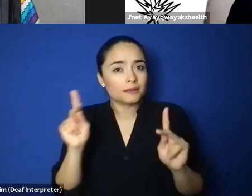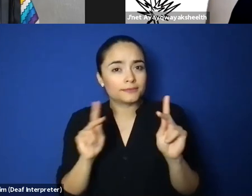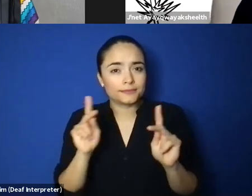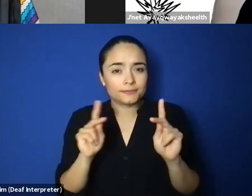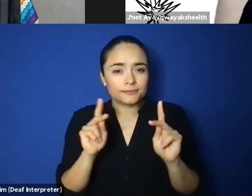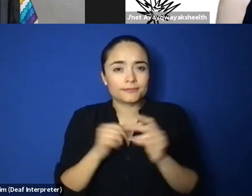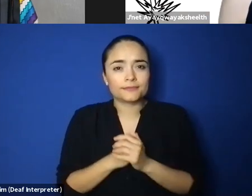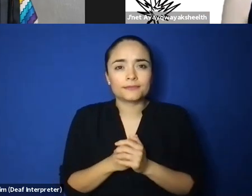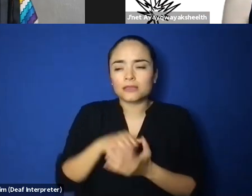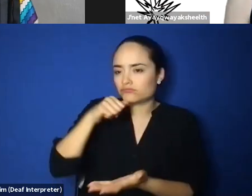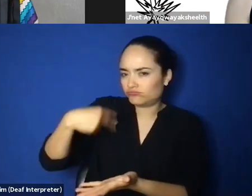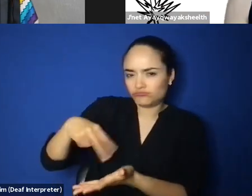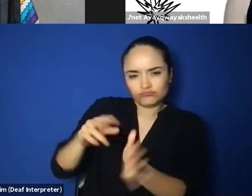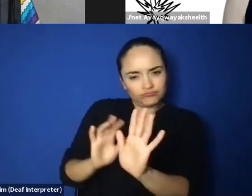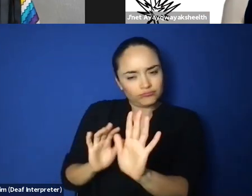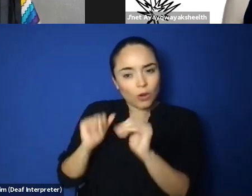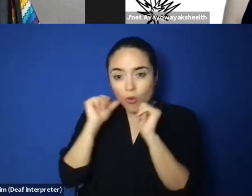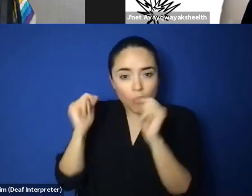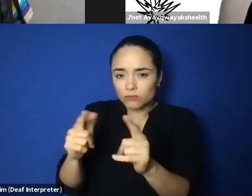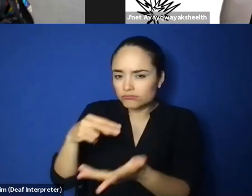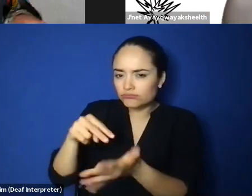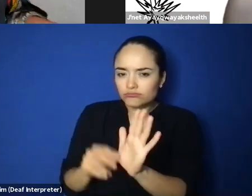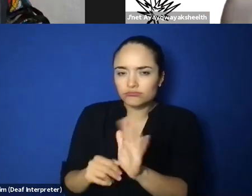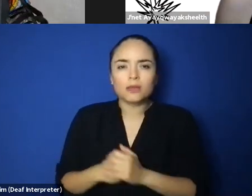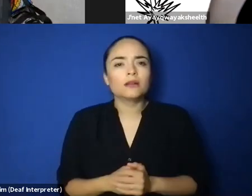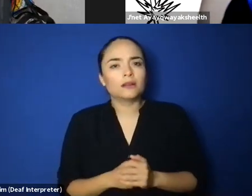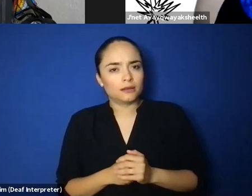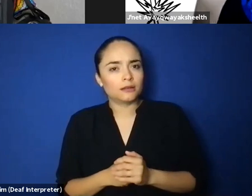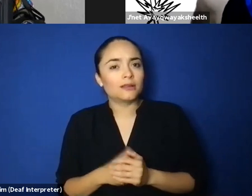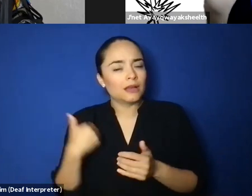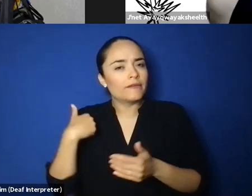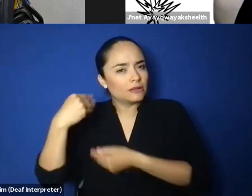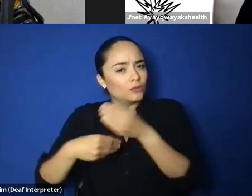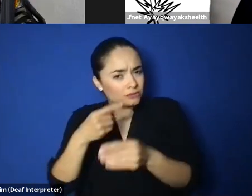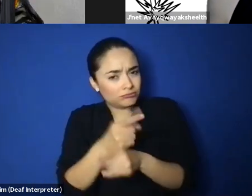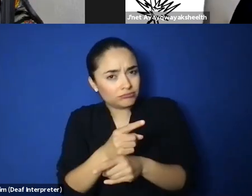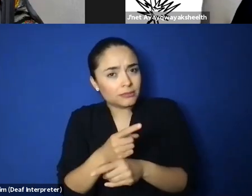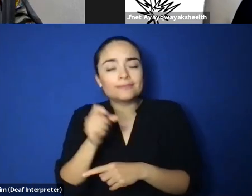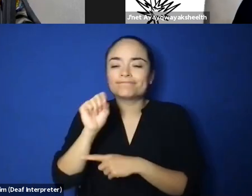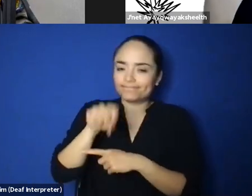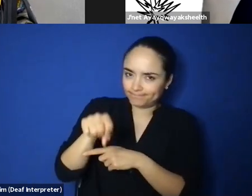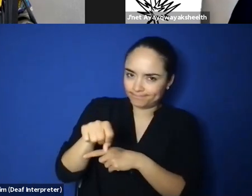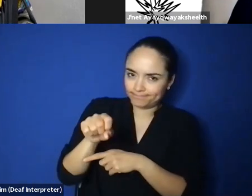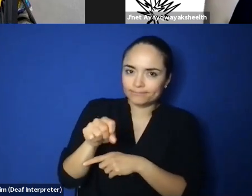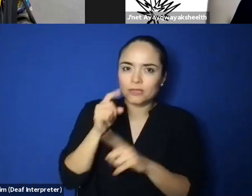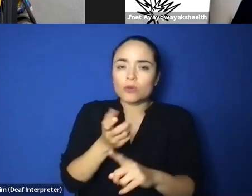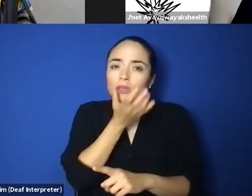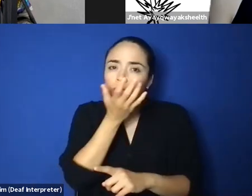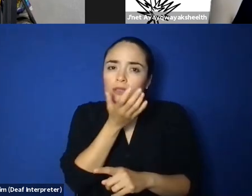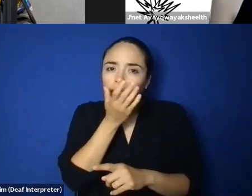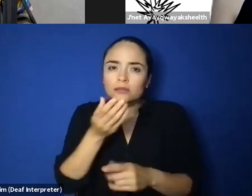some of those traditions too, yeah? Right. So grass dancing is, it's come to First Nations, who